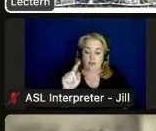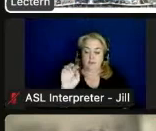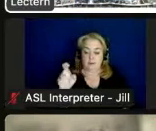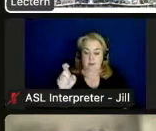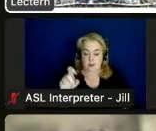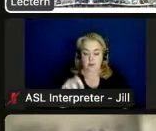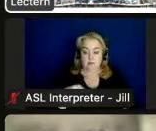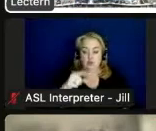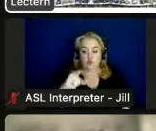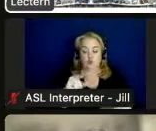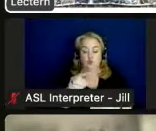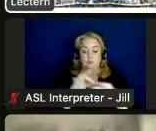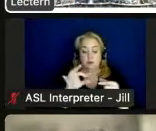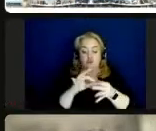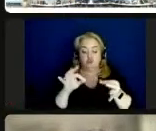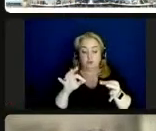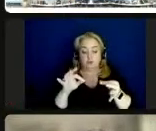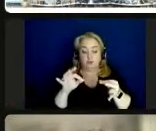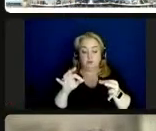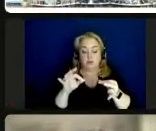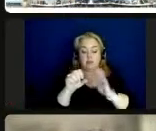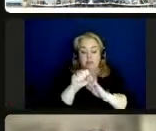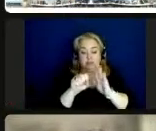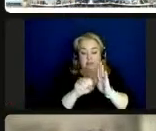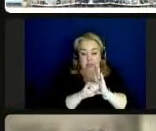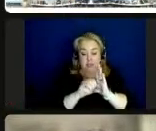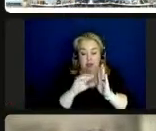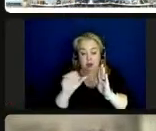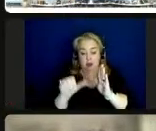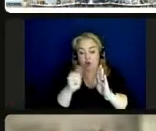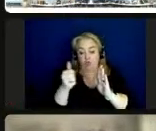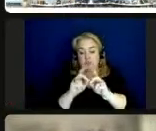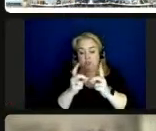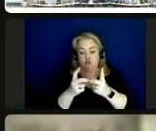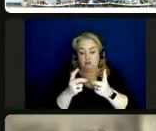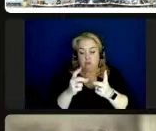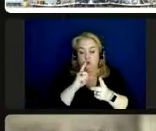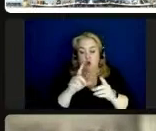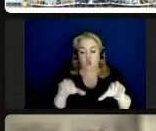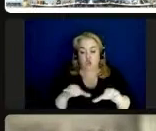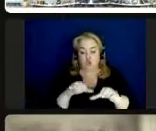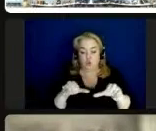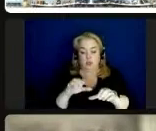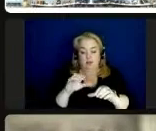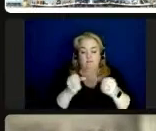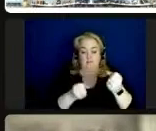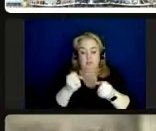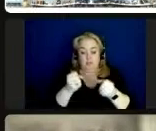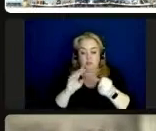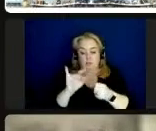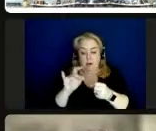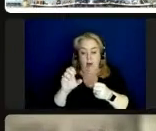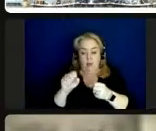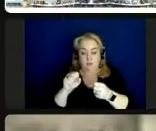SCUSON YOU WILNG TO. YEAH, I JUST OK A QUICK